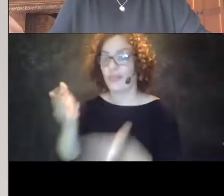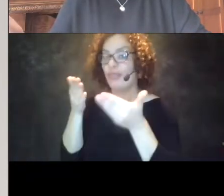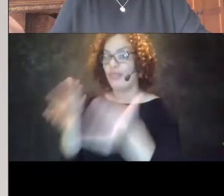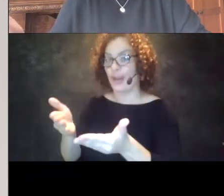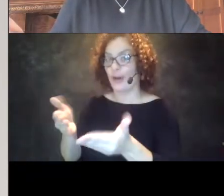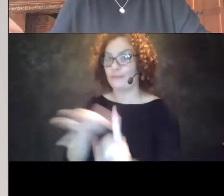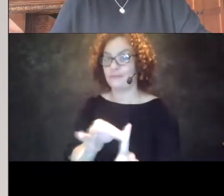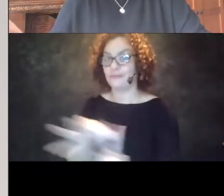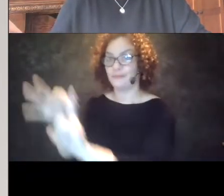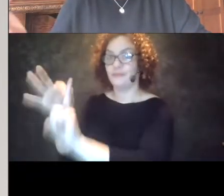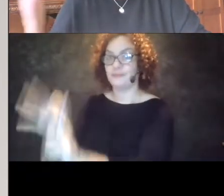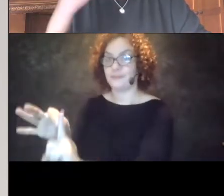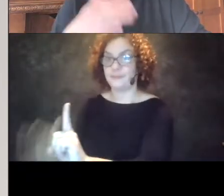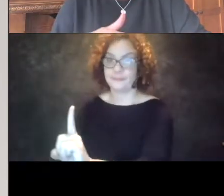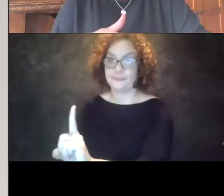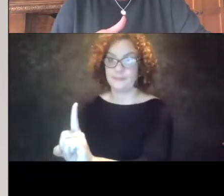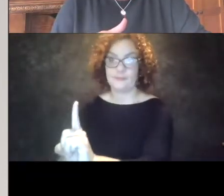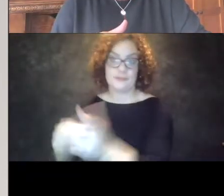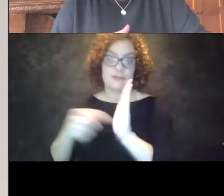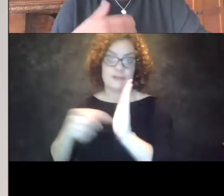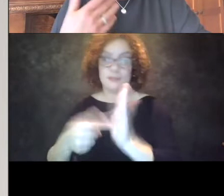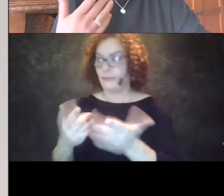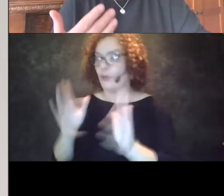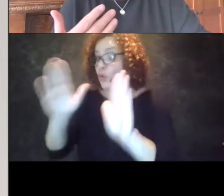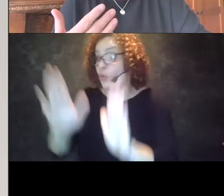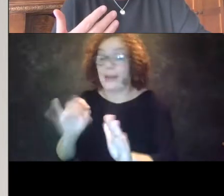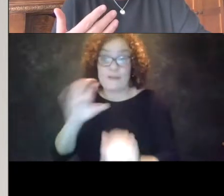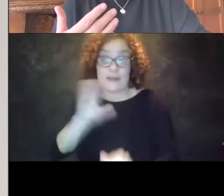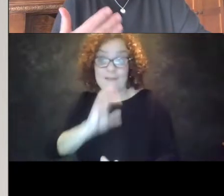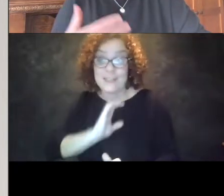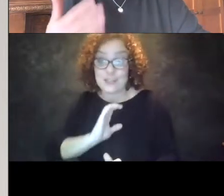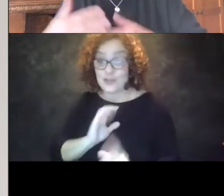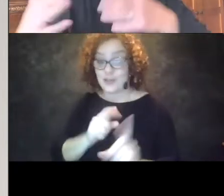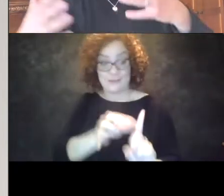cafeteria at the same time or on the recess yard or using the library, but are the students